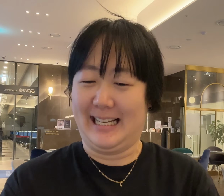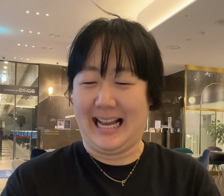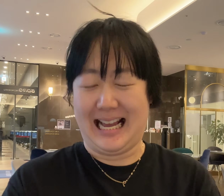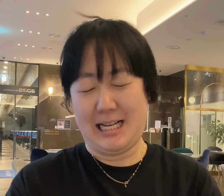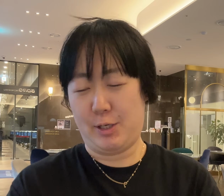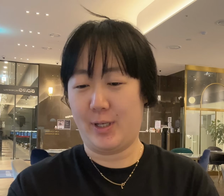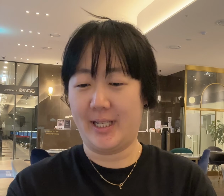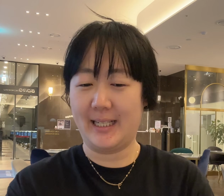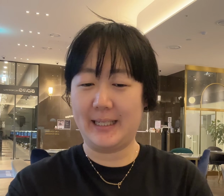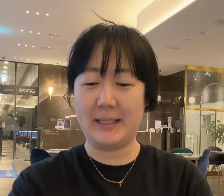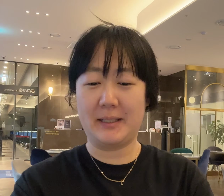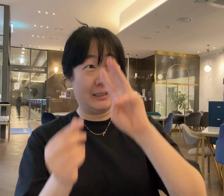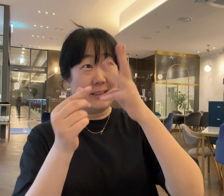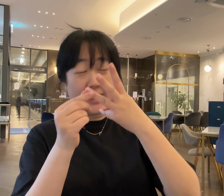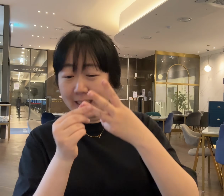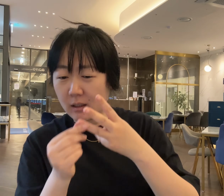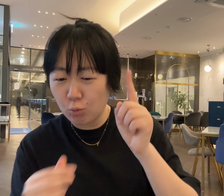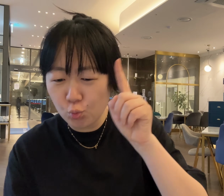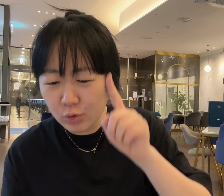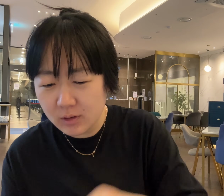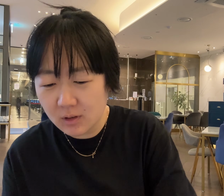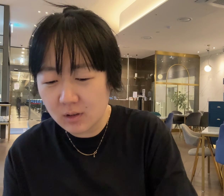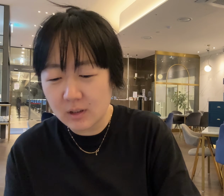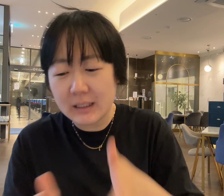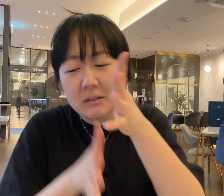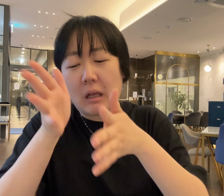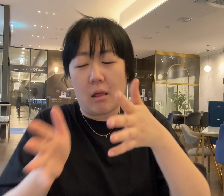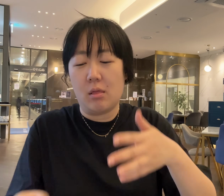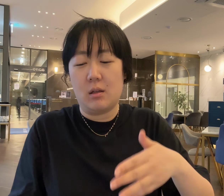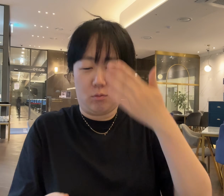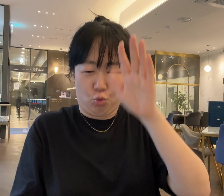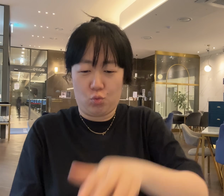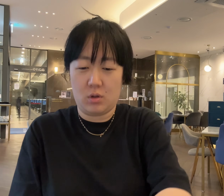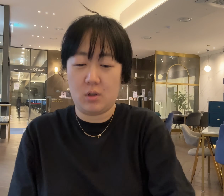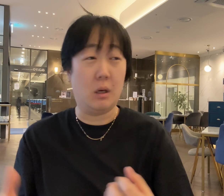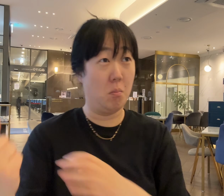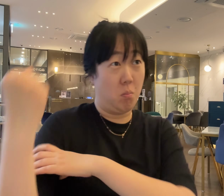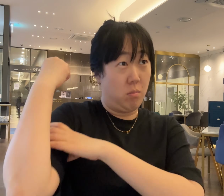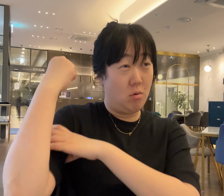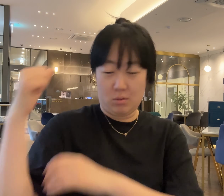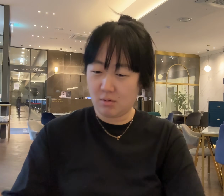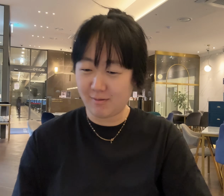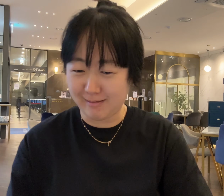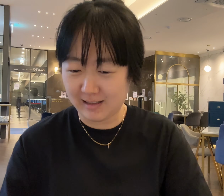Ha... what's next? I don't know how to sign language. Is this it?